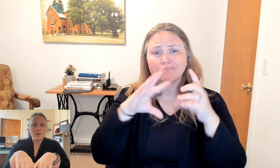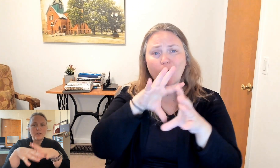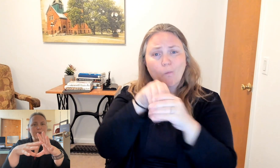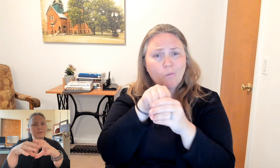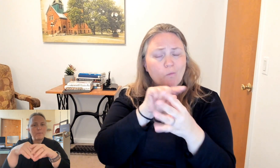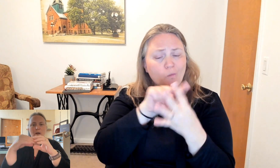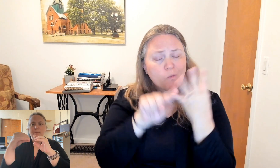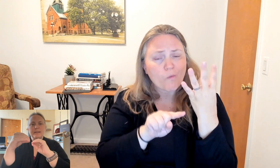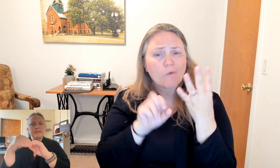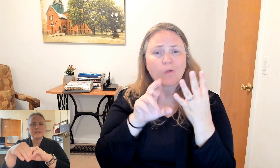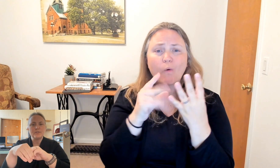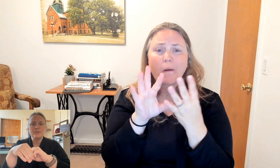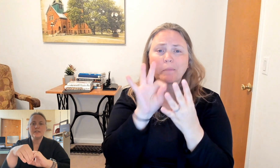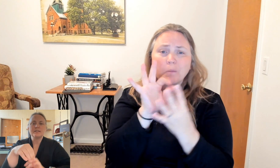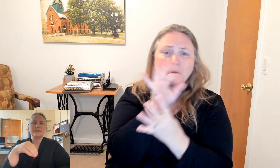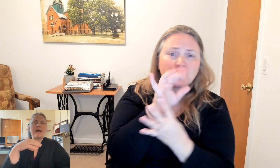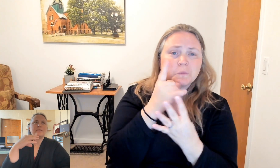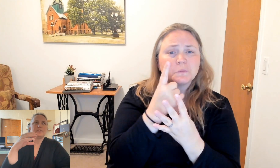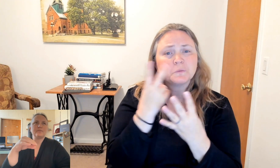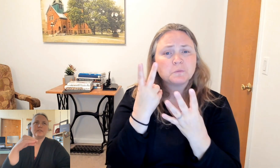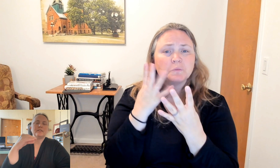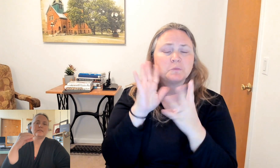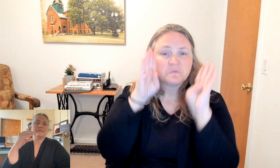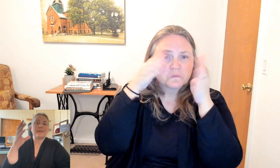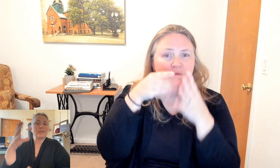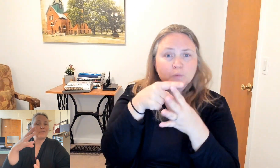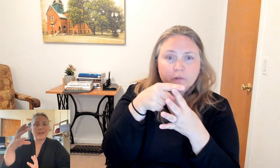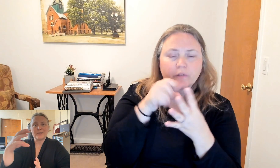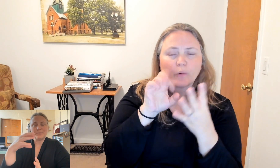program, department, institution is going to have different level of value